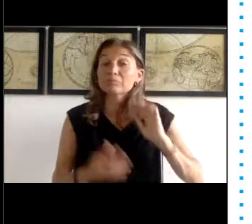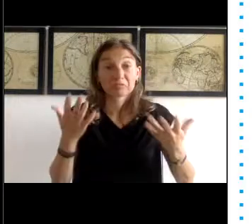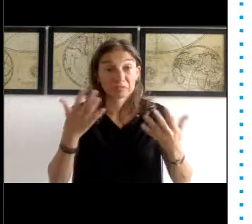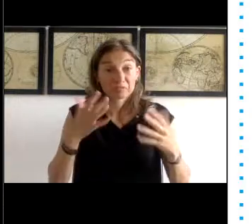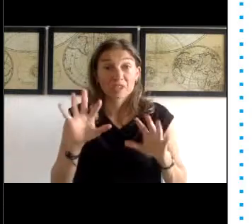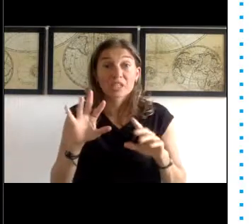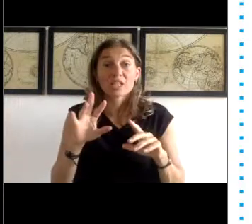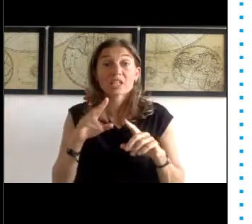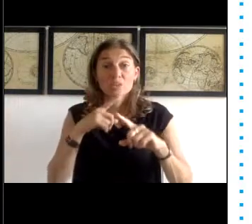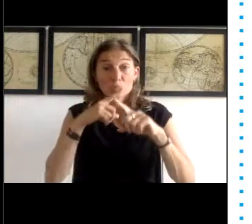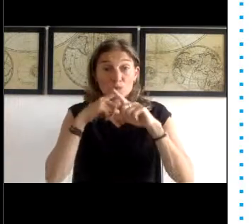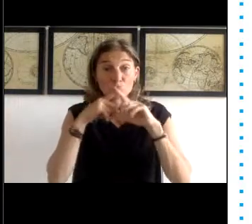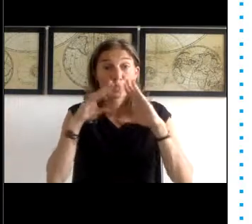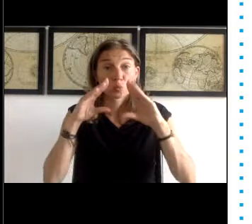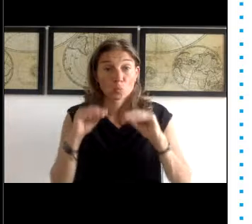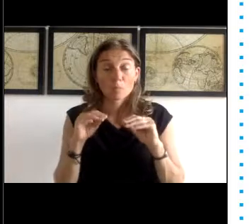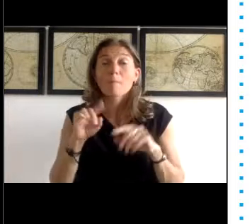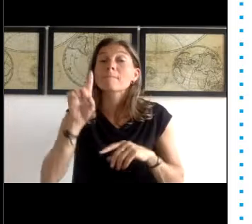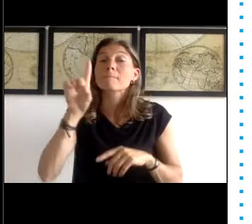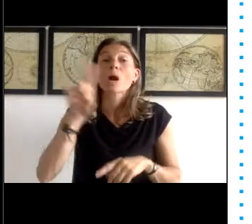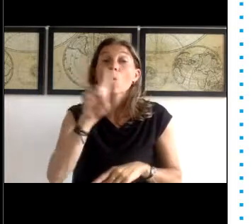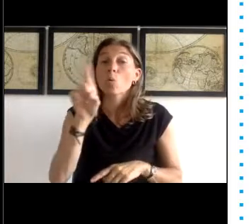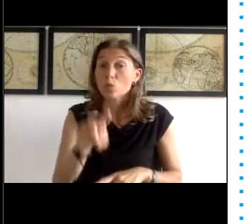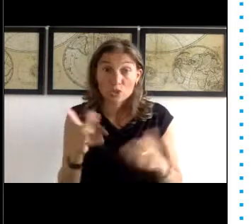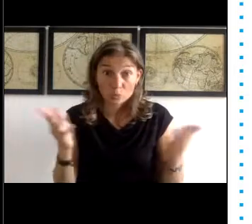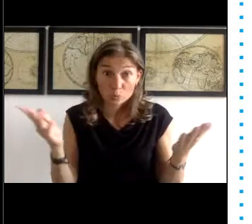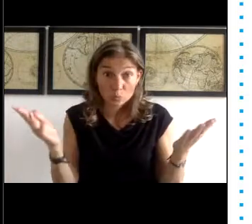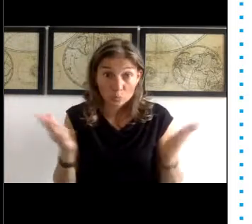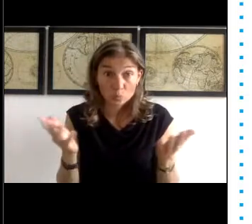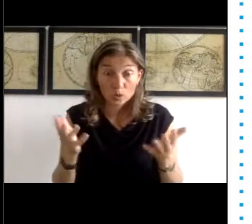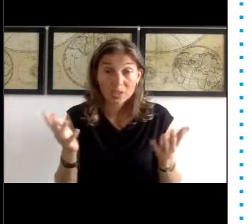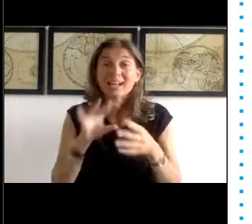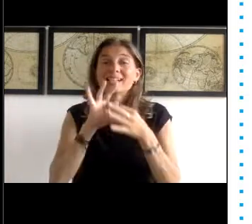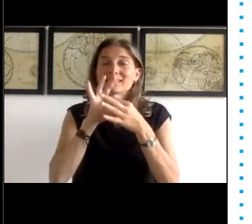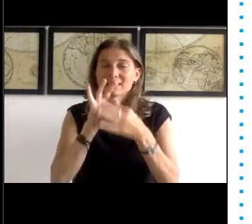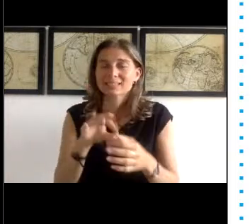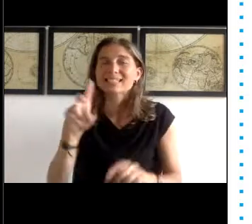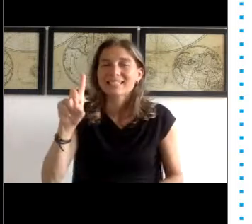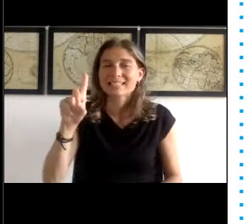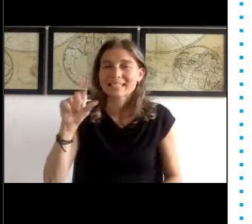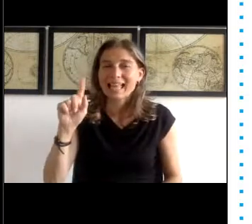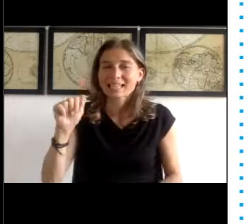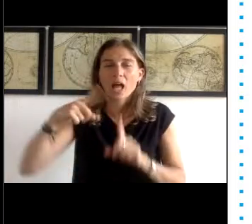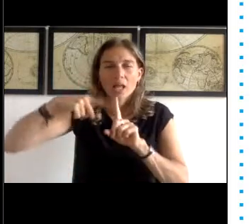some institutional requirements that come on top of what we put from the programme.